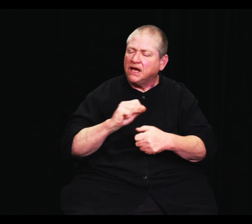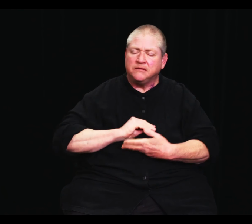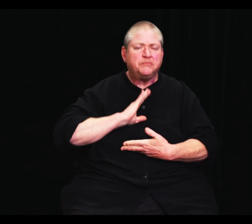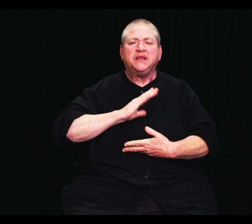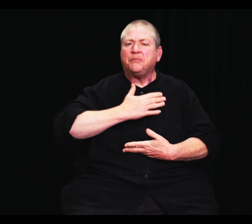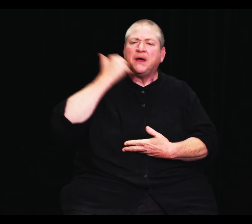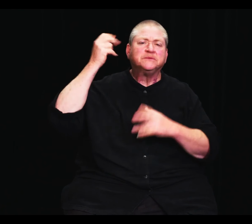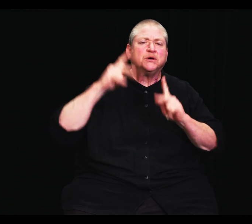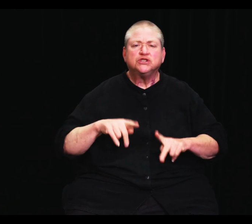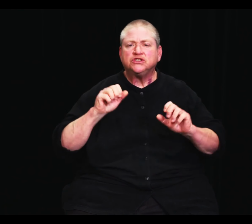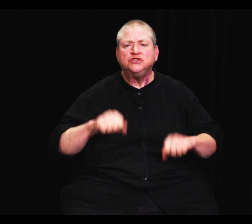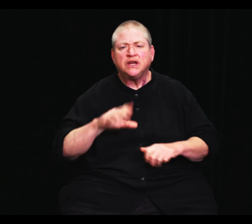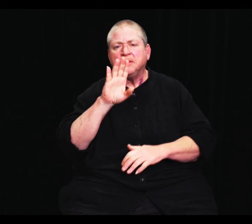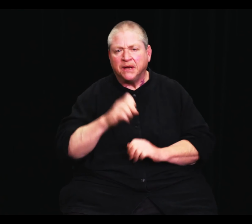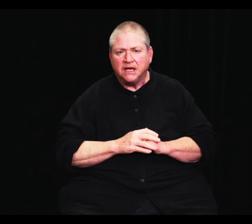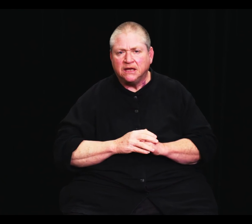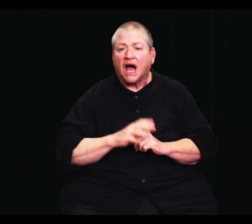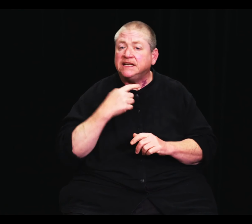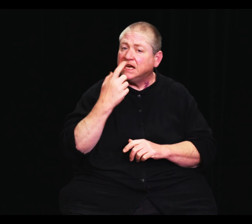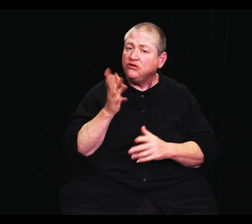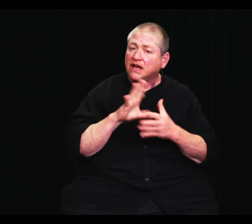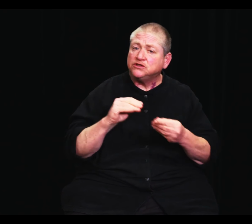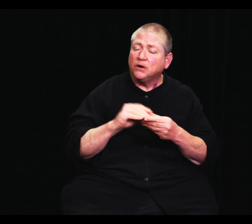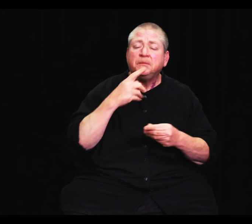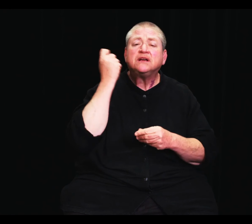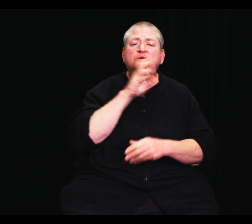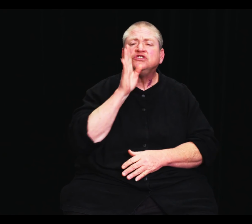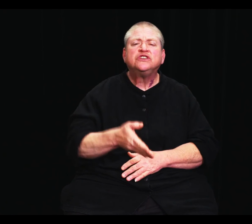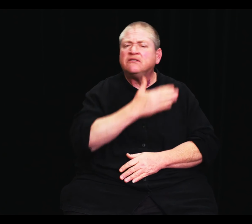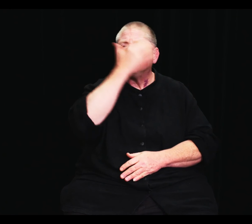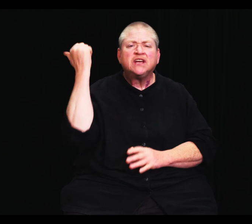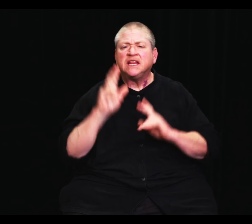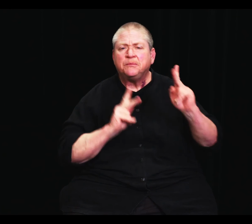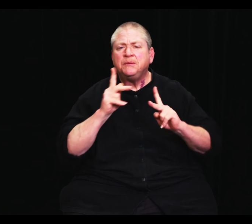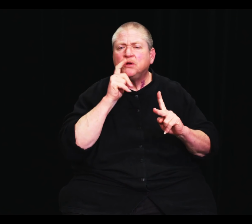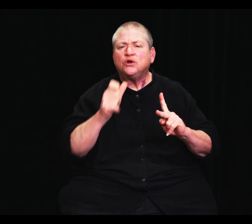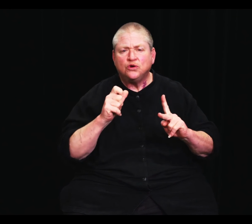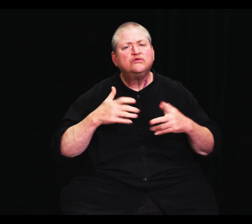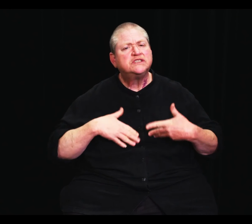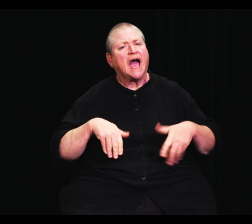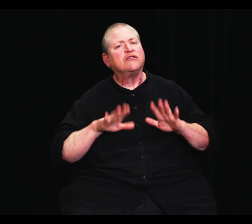I work to make sure you get to school and stay in school." She said, "I work so you can be the best that you can be."